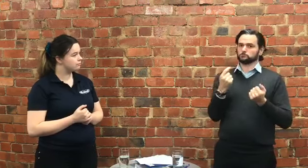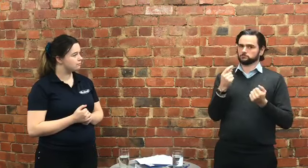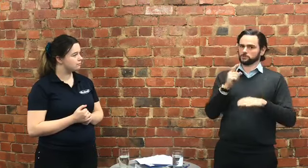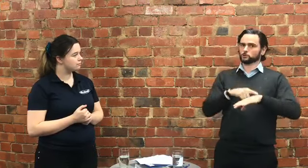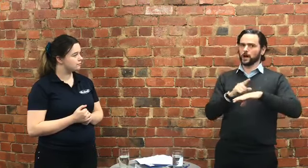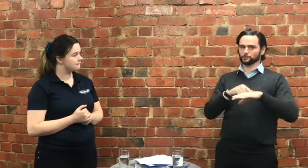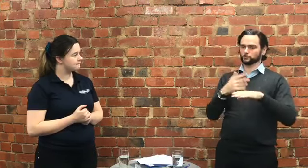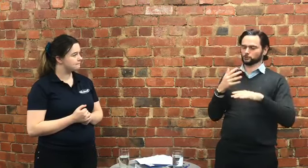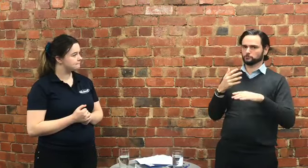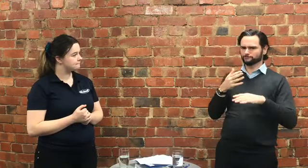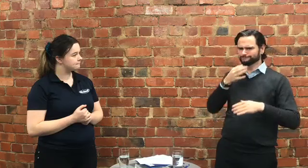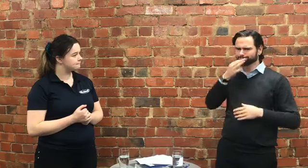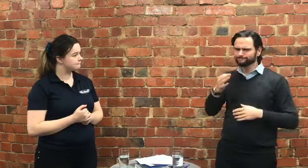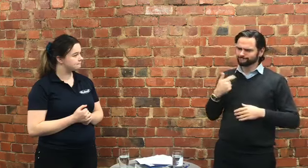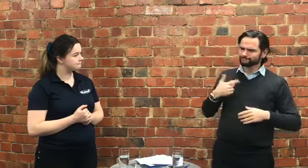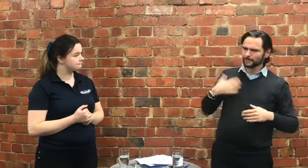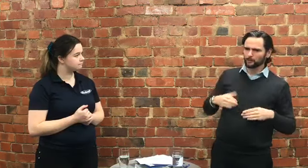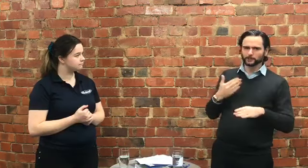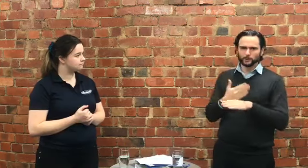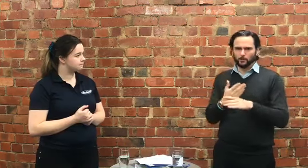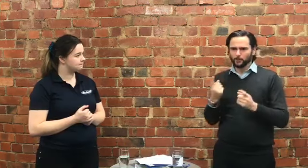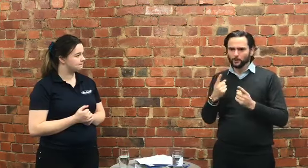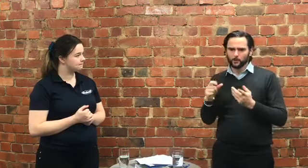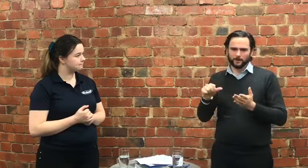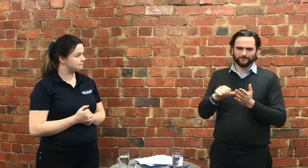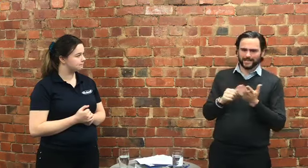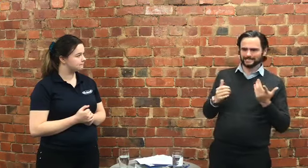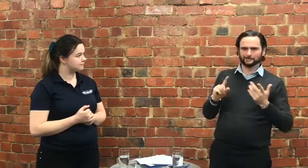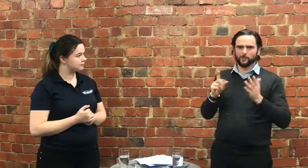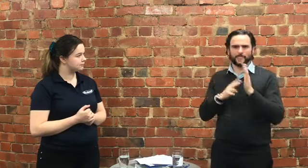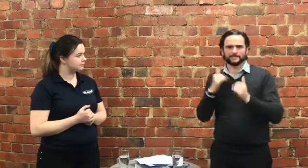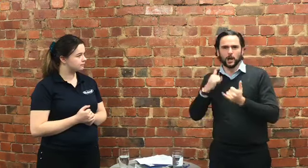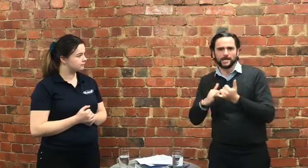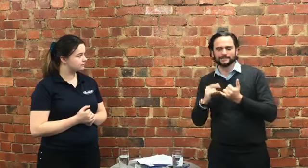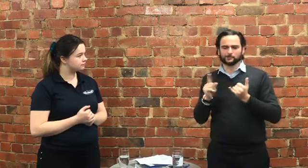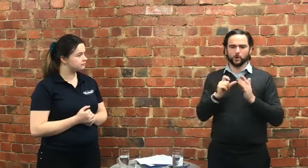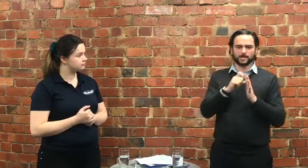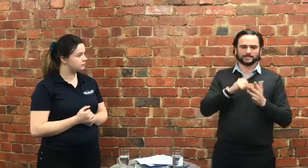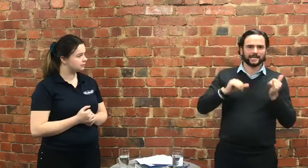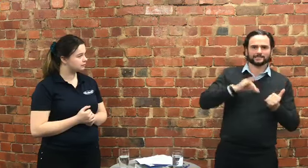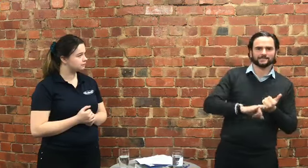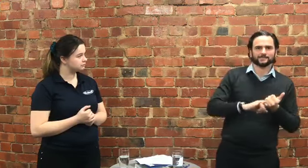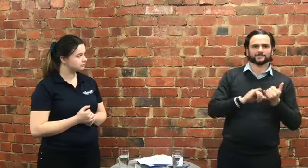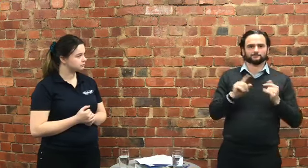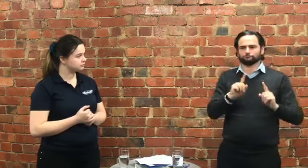That's a really great question to ask and a great time to ask those type of questions